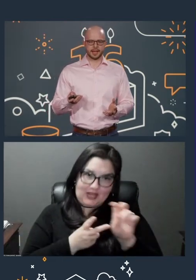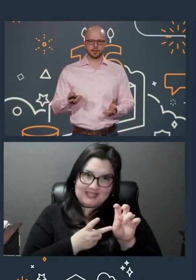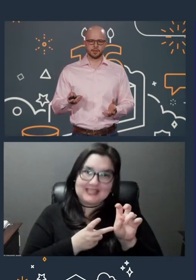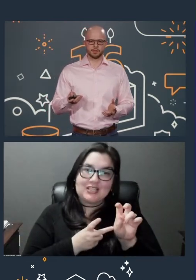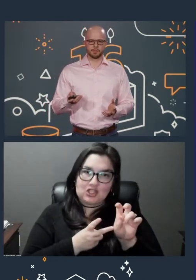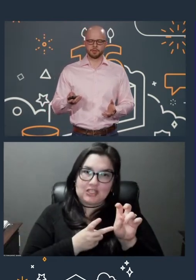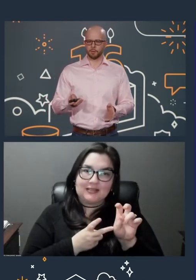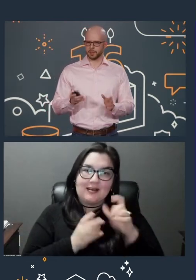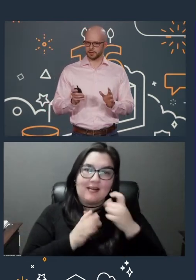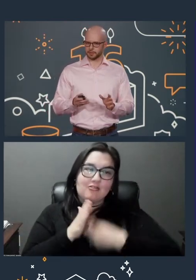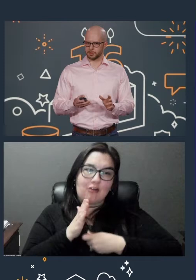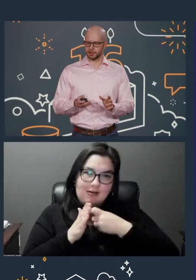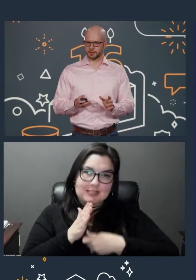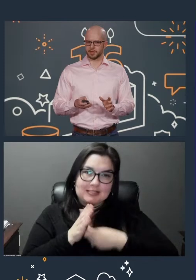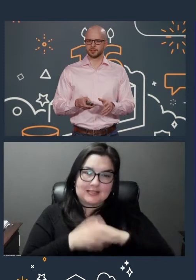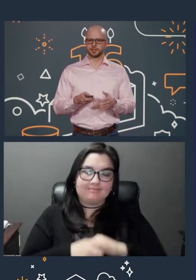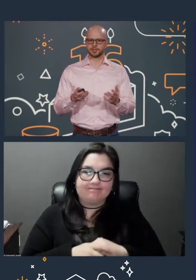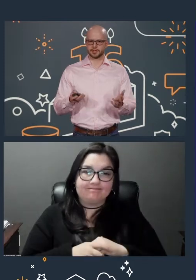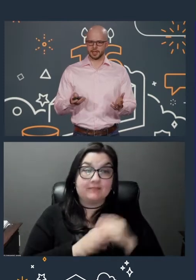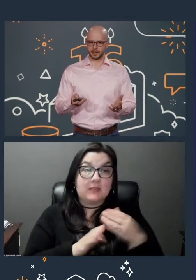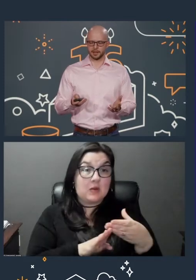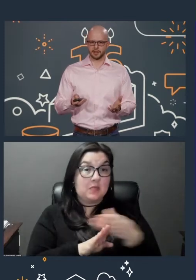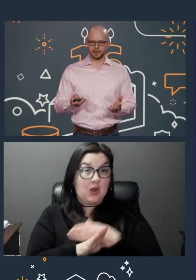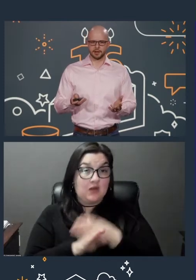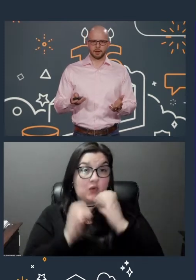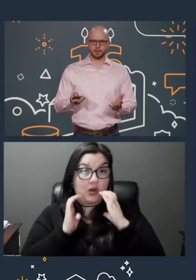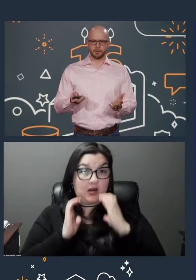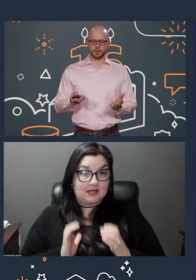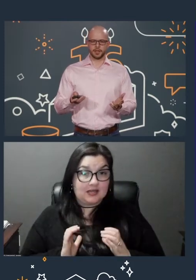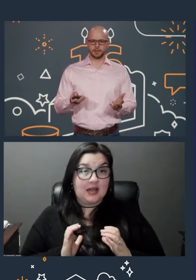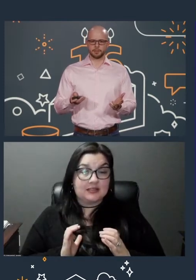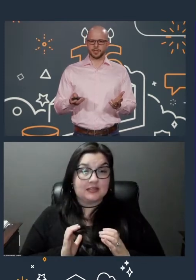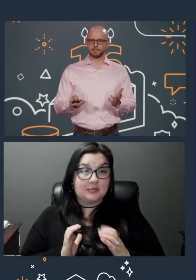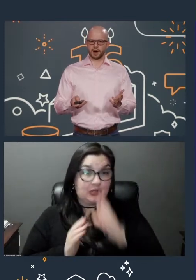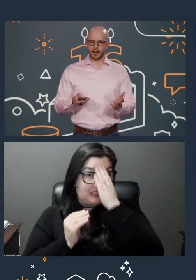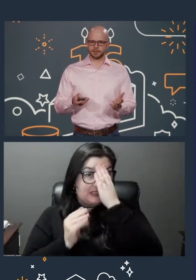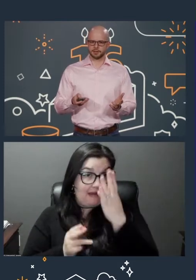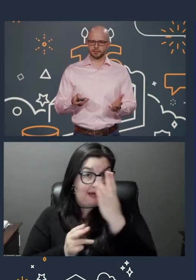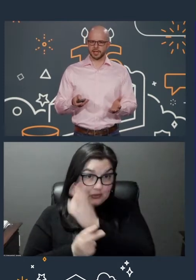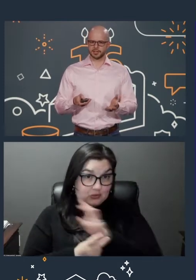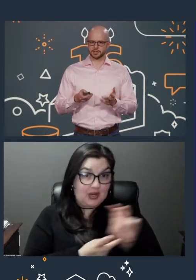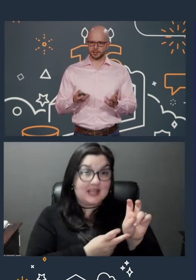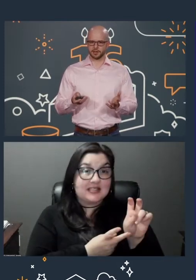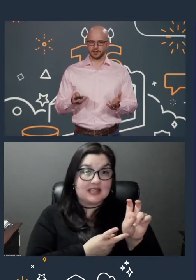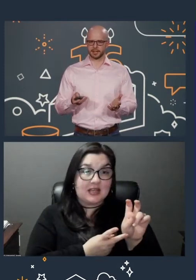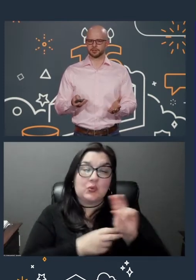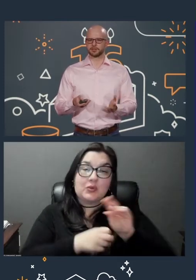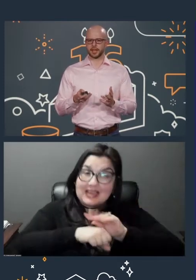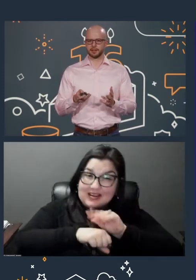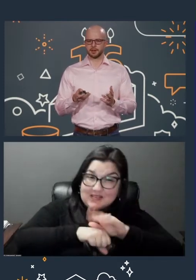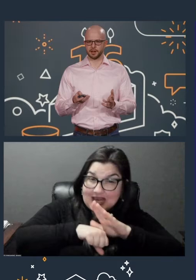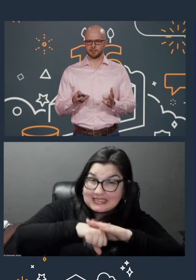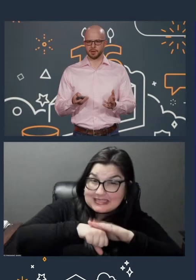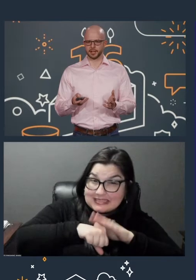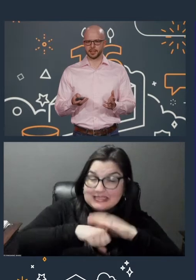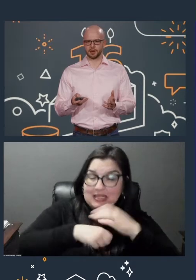And before a customer transitions data, we advise to make sure that you'll save enough money